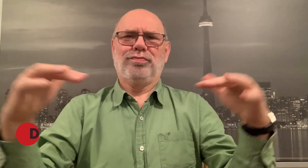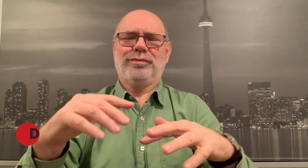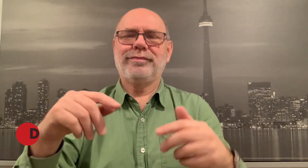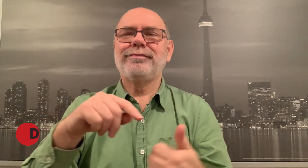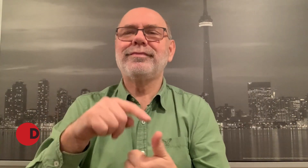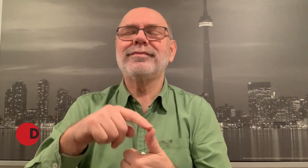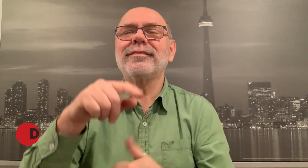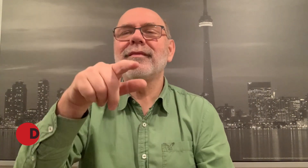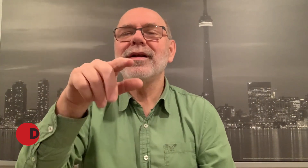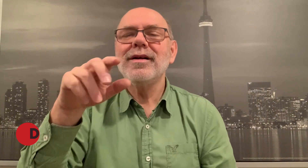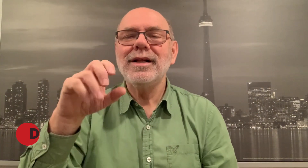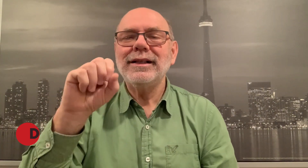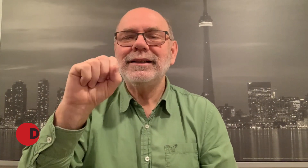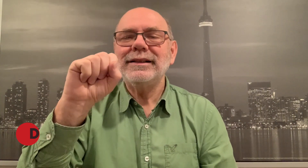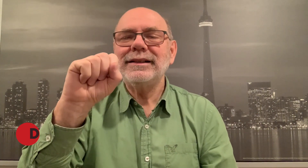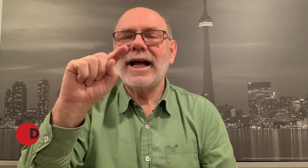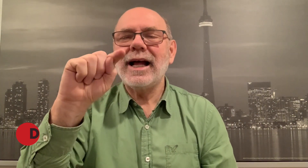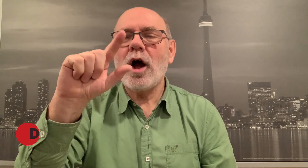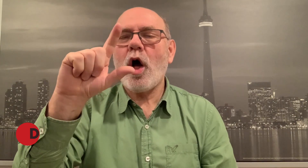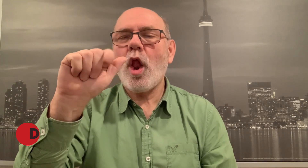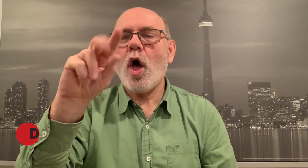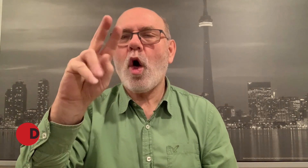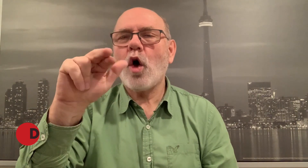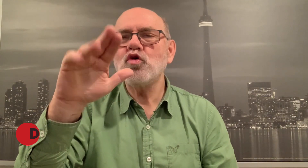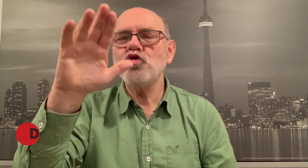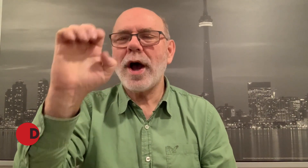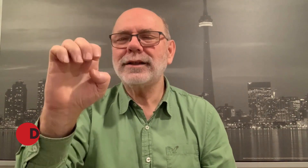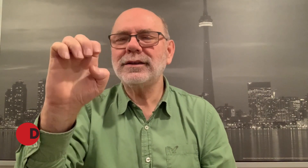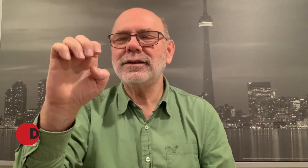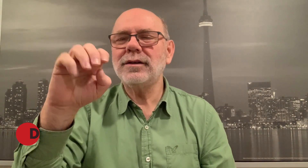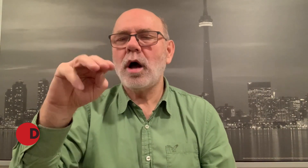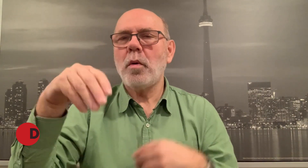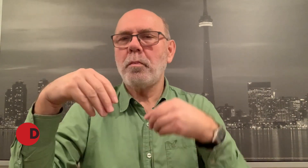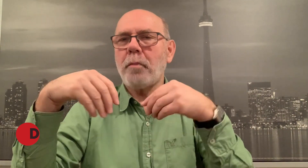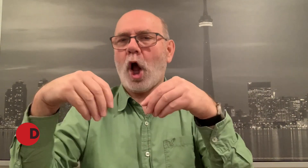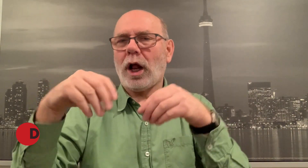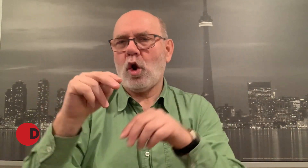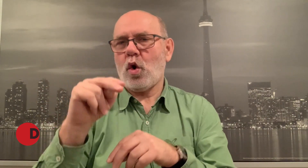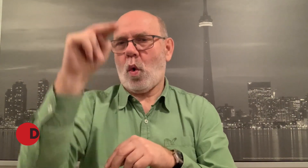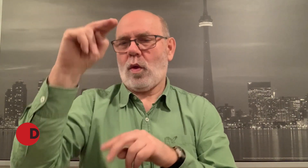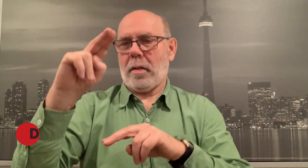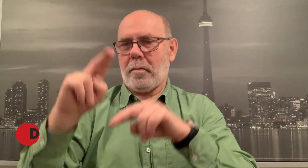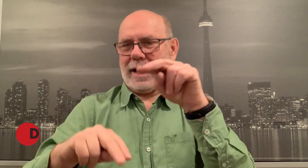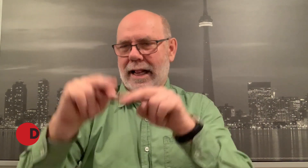event was located at the historic St Lawrence Market North Building